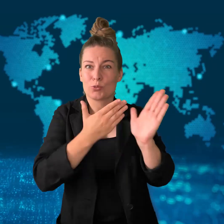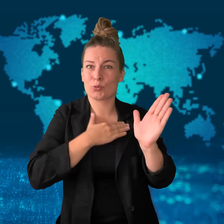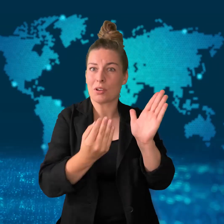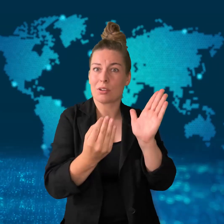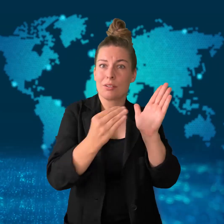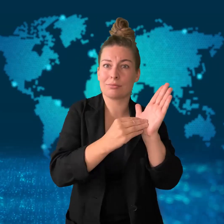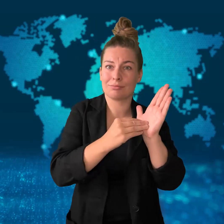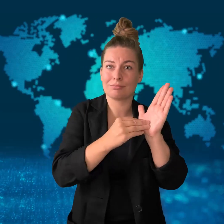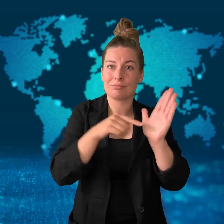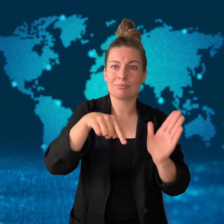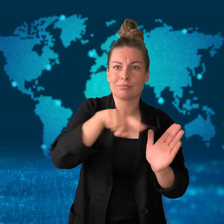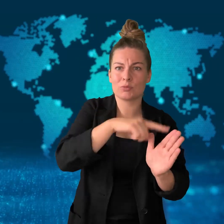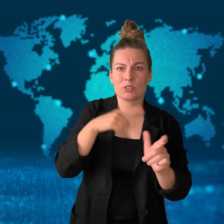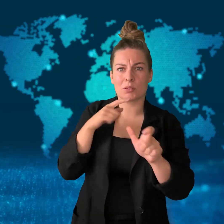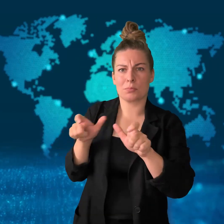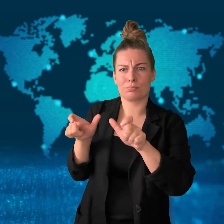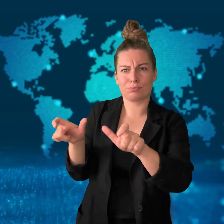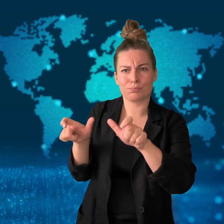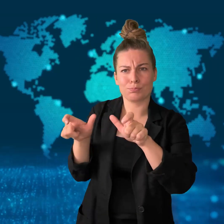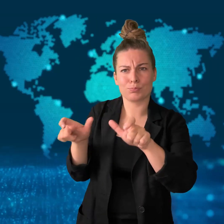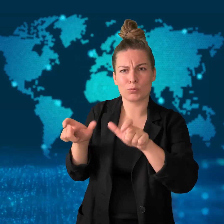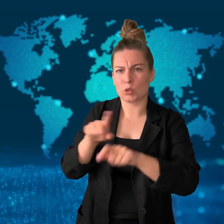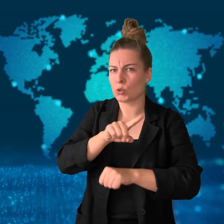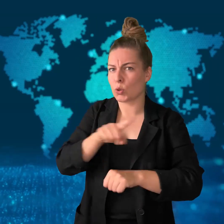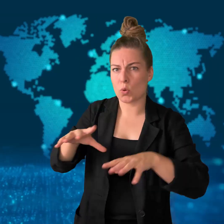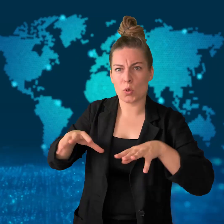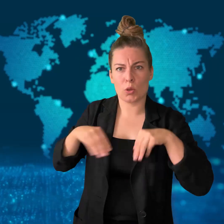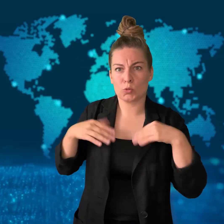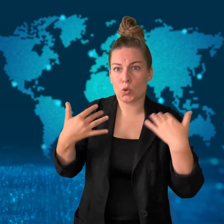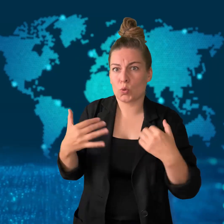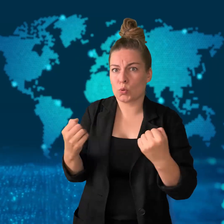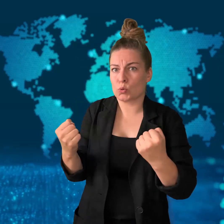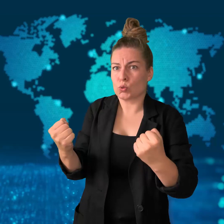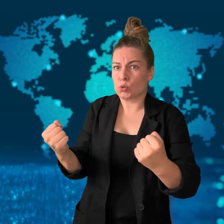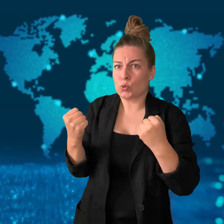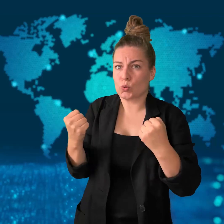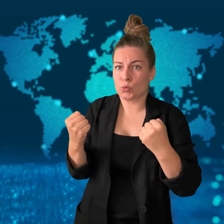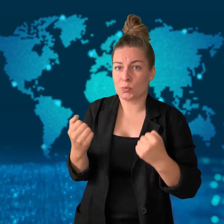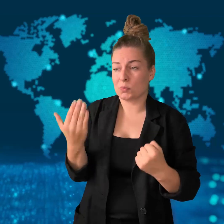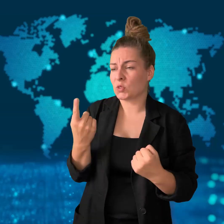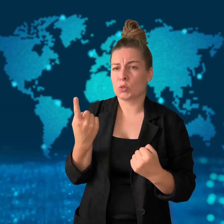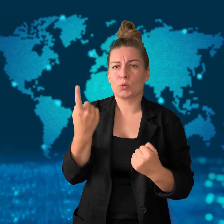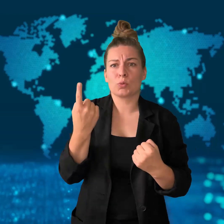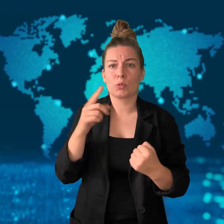In 2010, the chief minister of one of India's most heavily